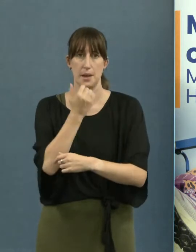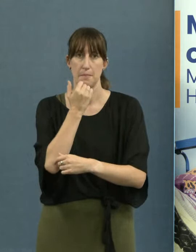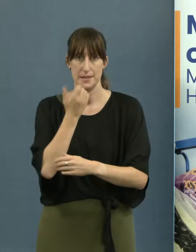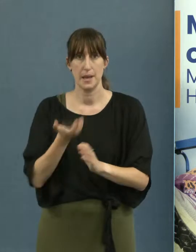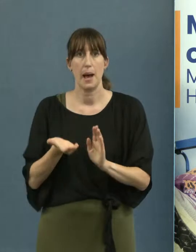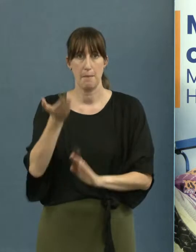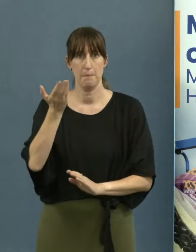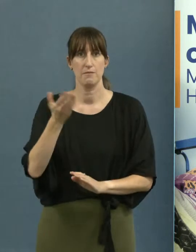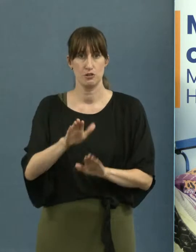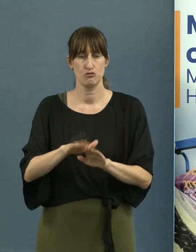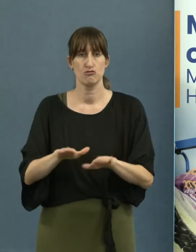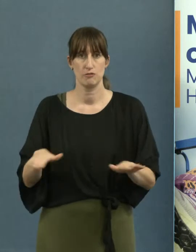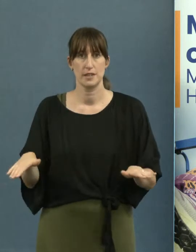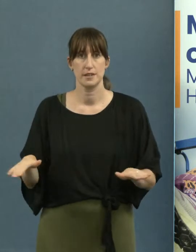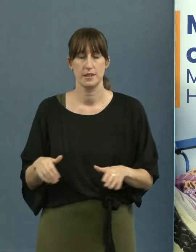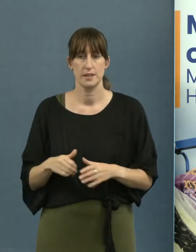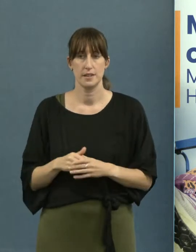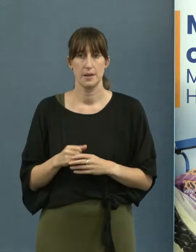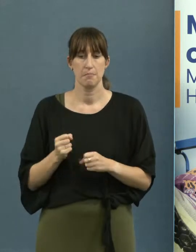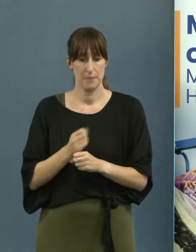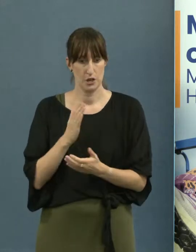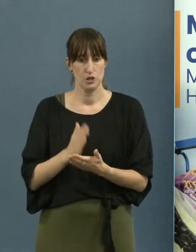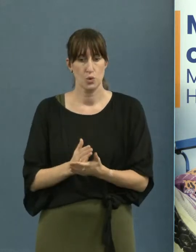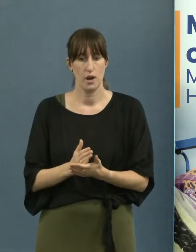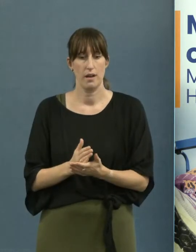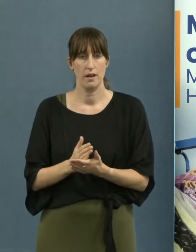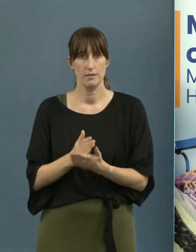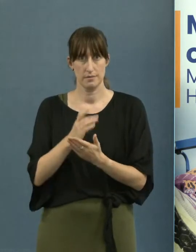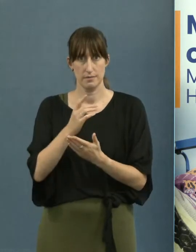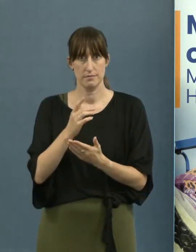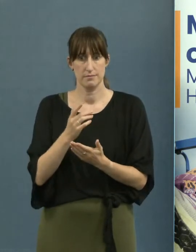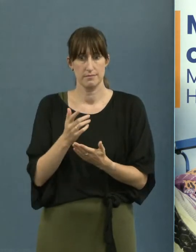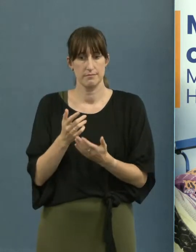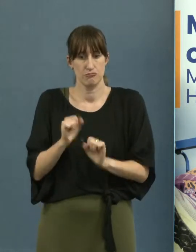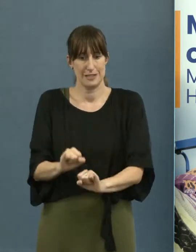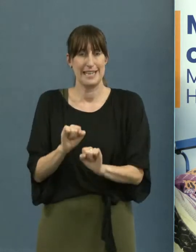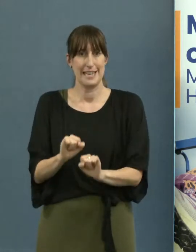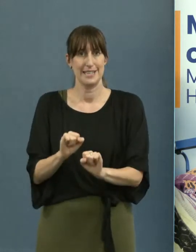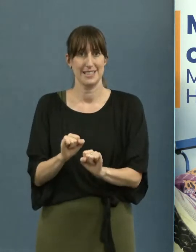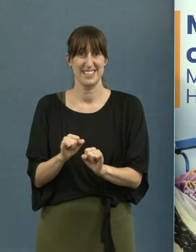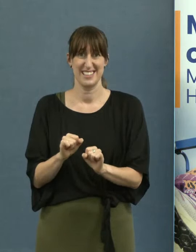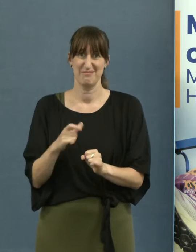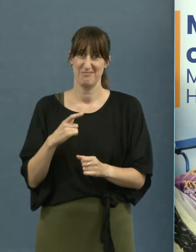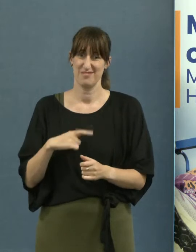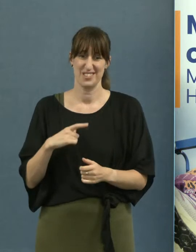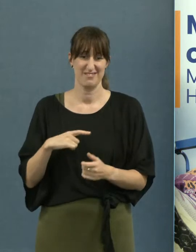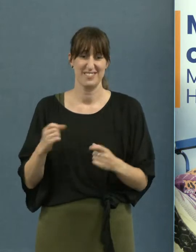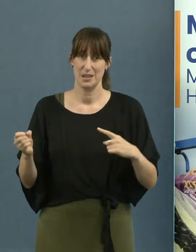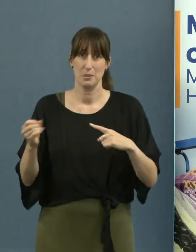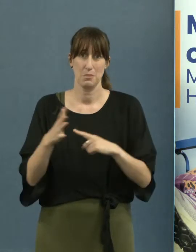sure that we do everything that we can to get those rates back